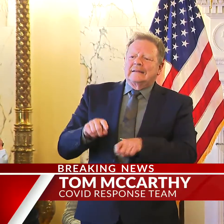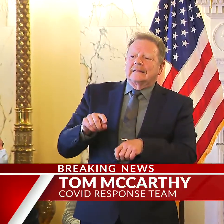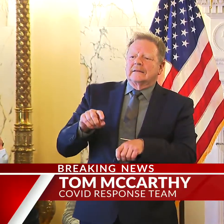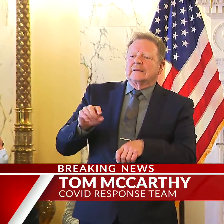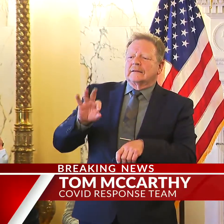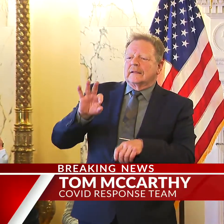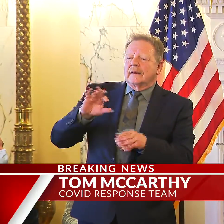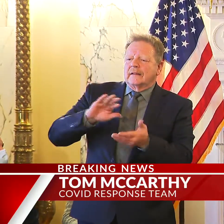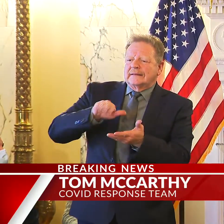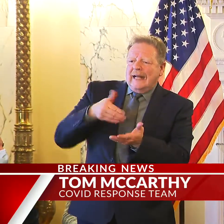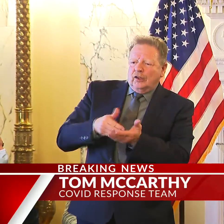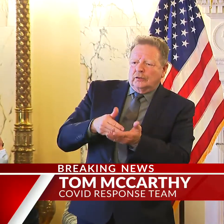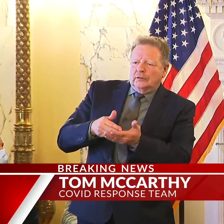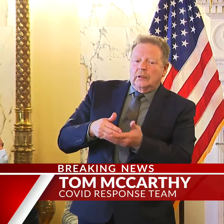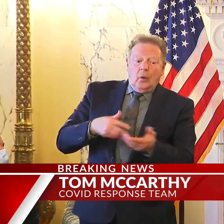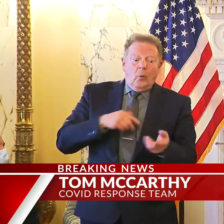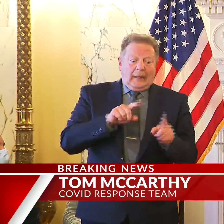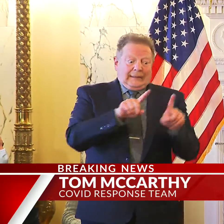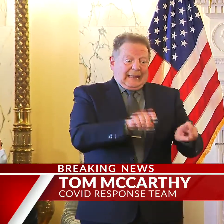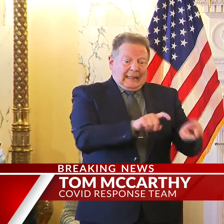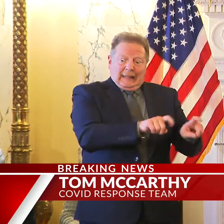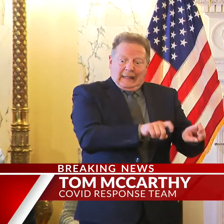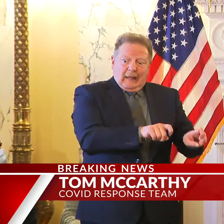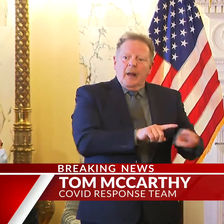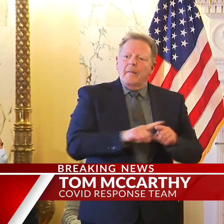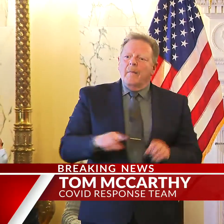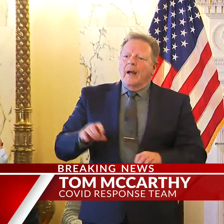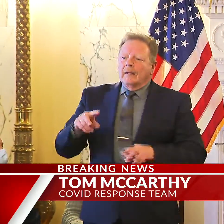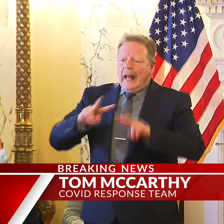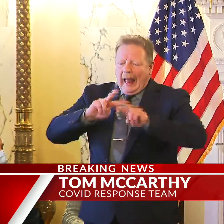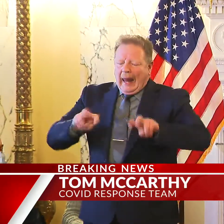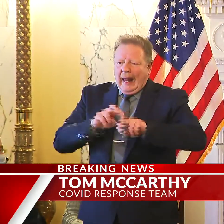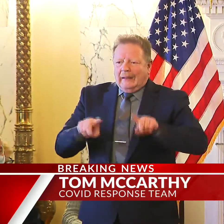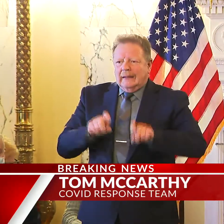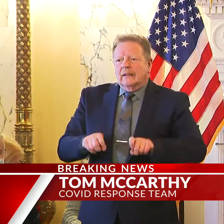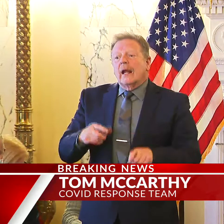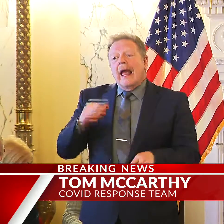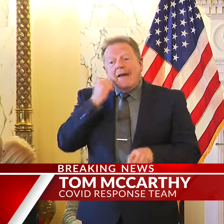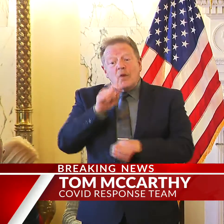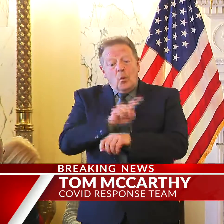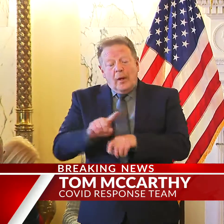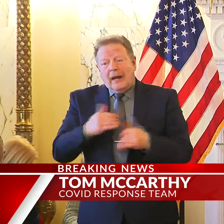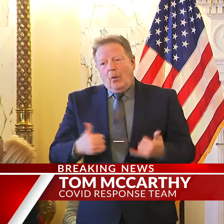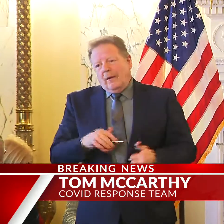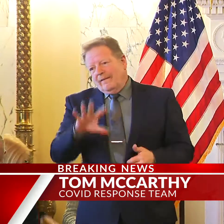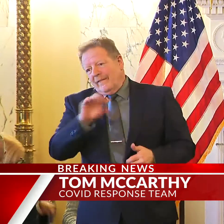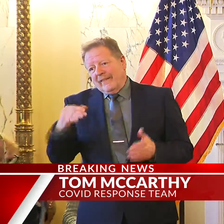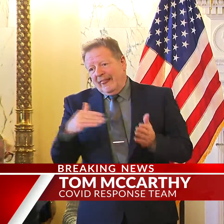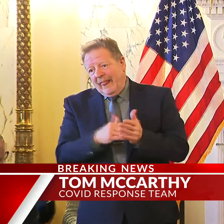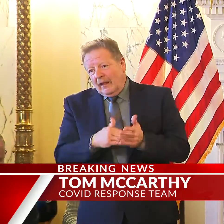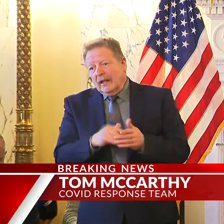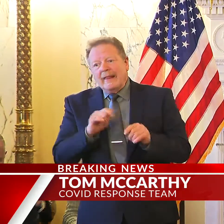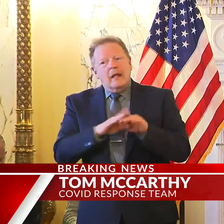EVERYONE. THAT TO YOUR POINT. SO THE BOTTOM LINE IS, IS THAT WE NEED TO BUILD OUT ADDITIONAL TESTING CAPACITY. SO JUST FOR CONTEXT.